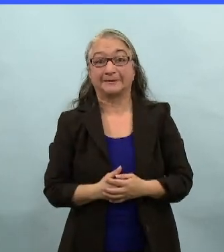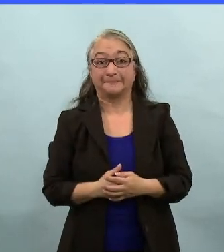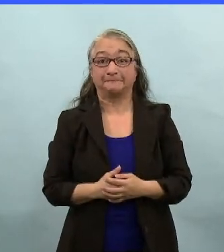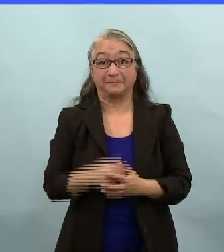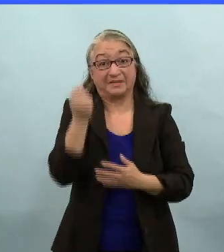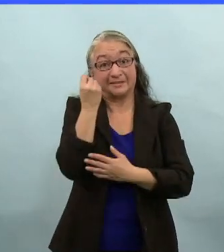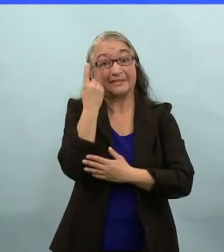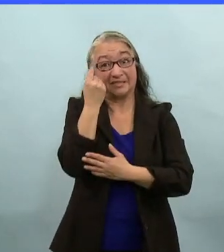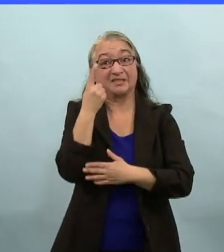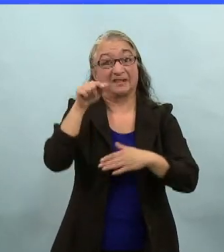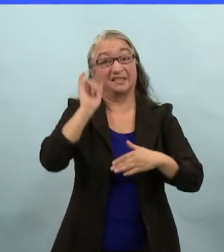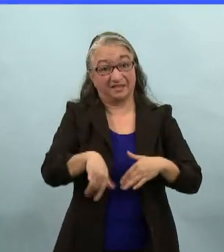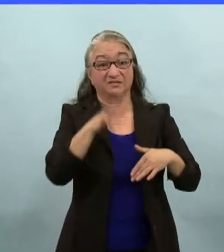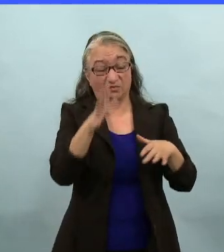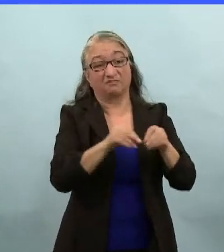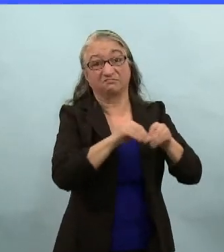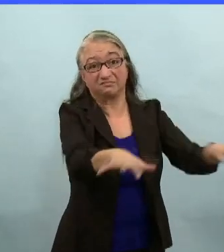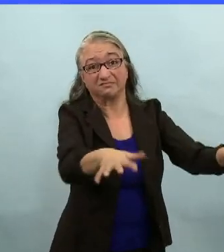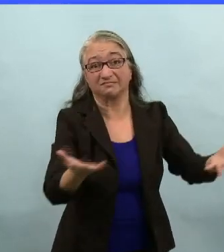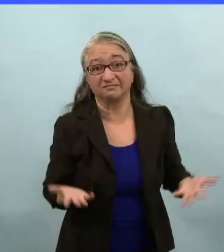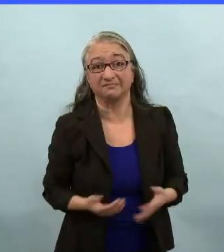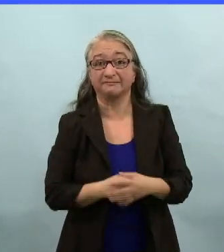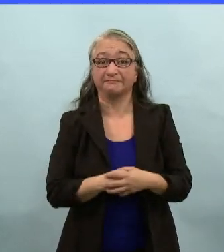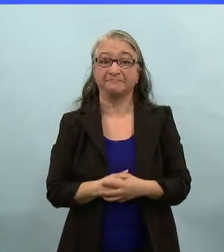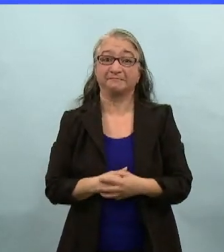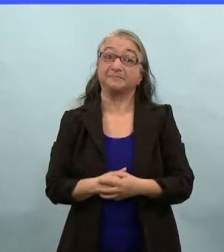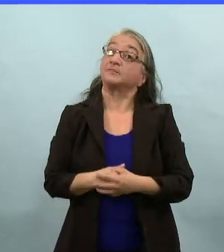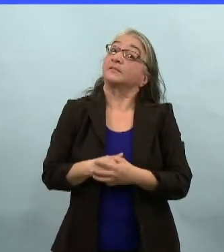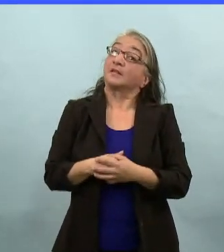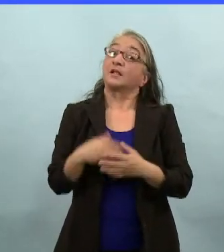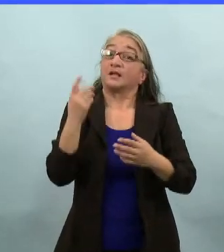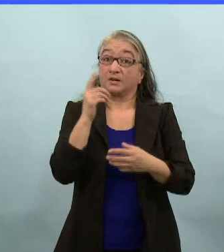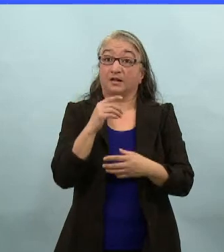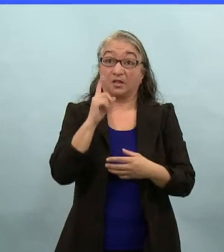shifting our approach does not mean public health has given up the fight against kova 19